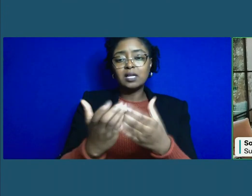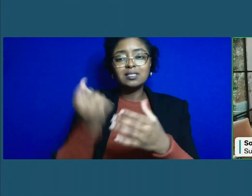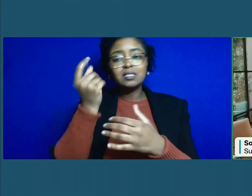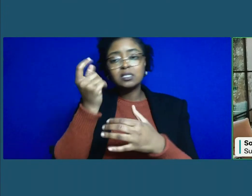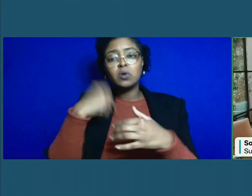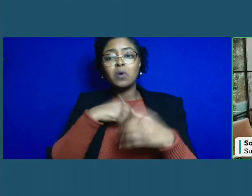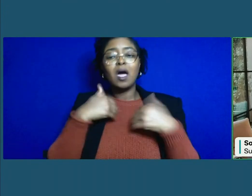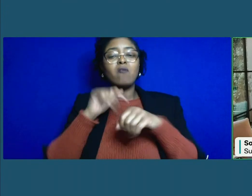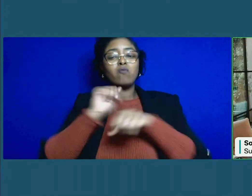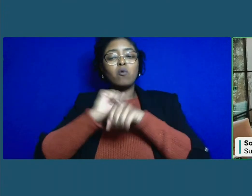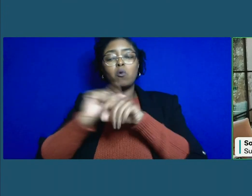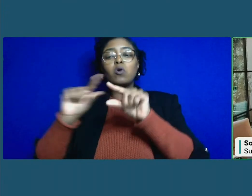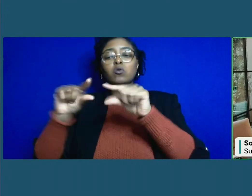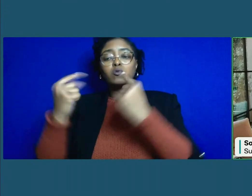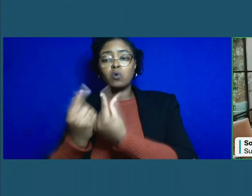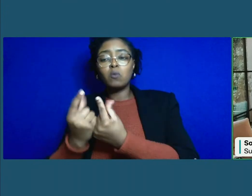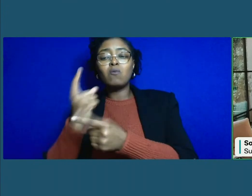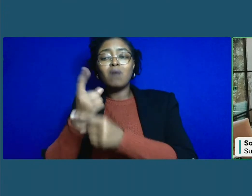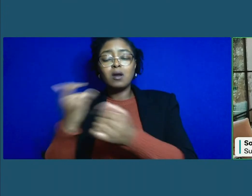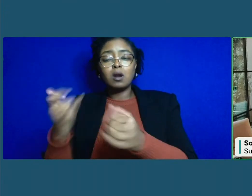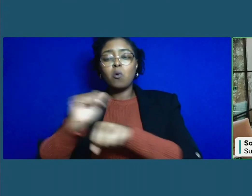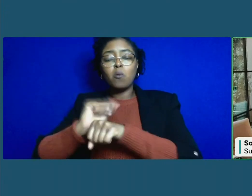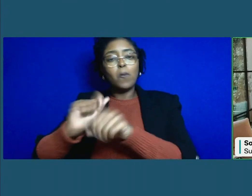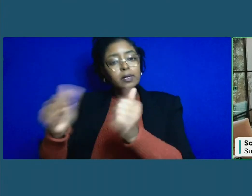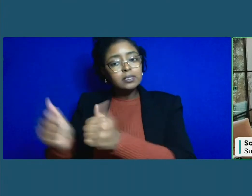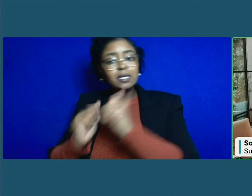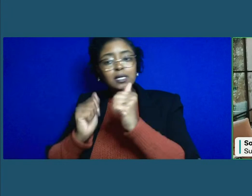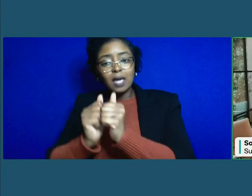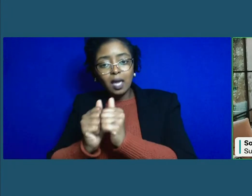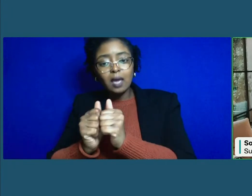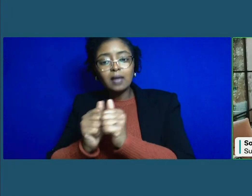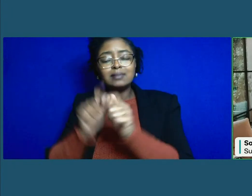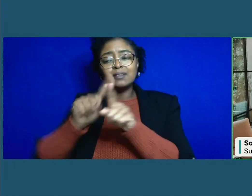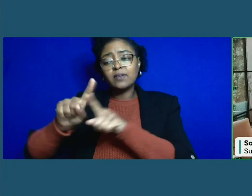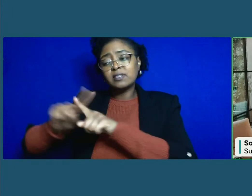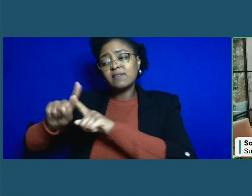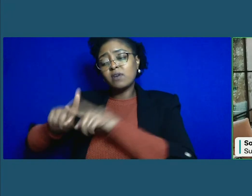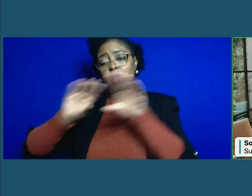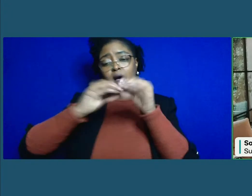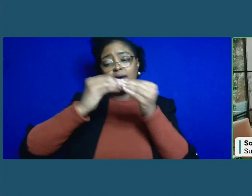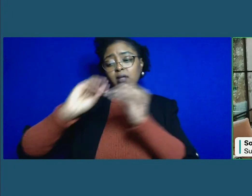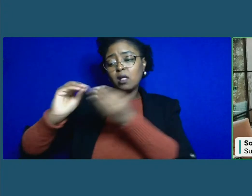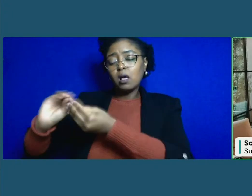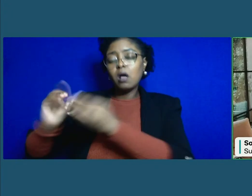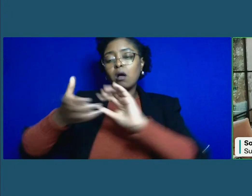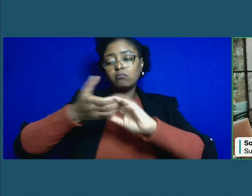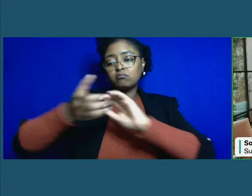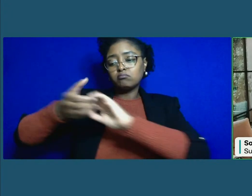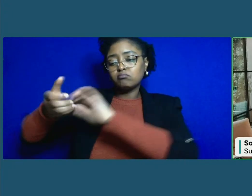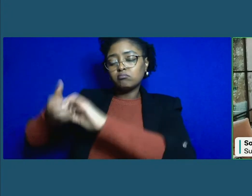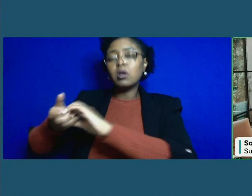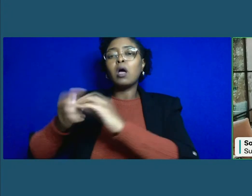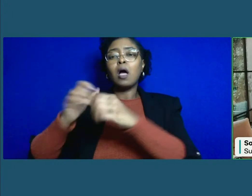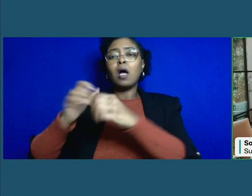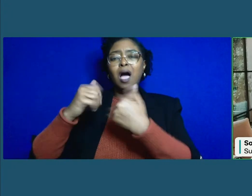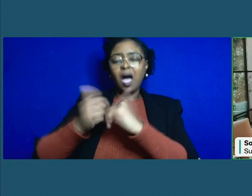secondary level so students can access advanced courses. We do have a work group that is